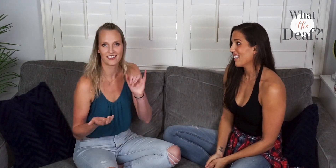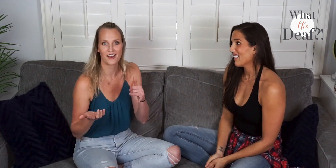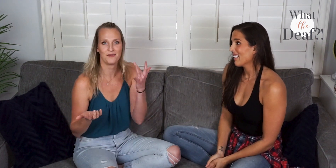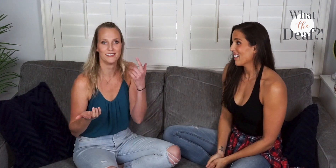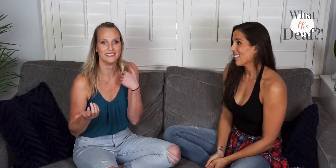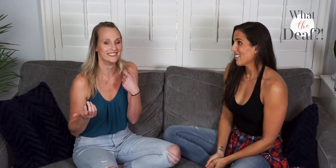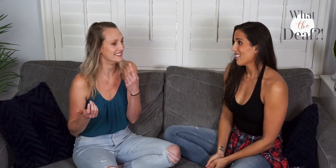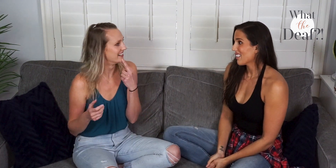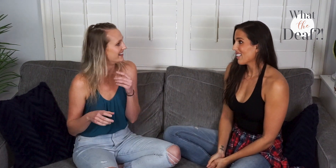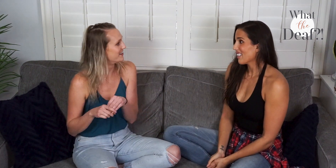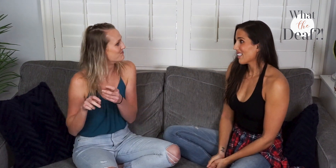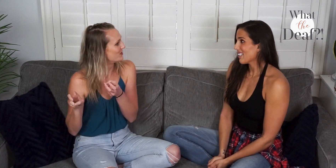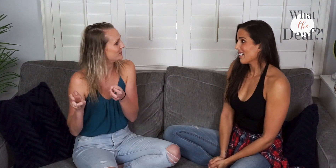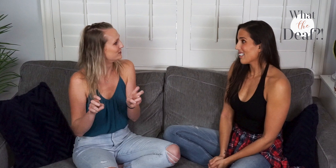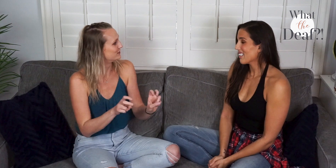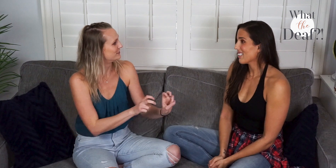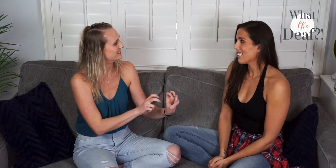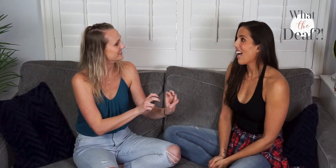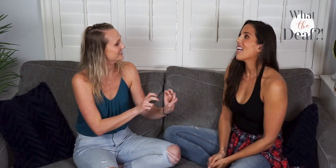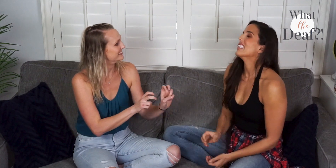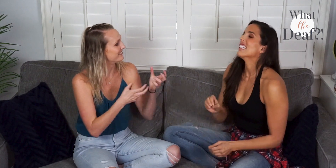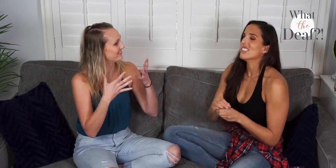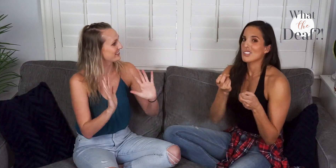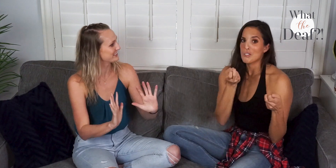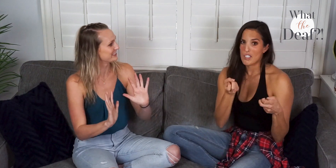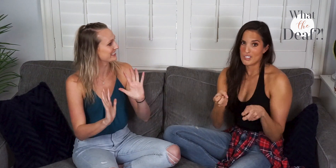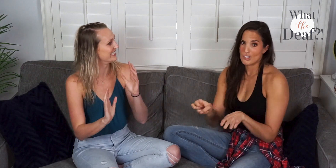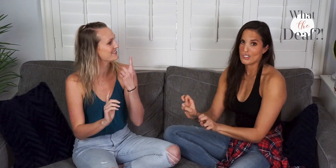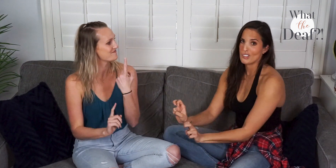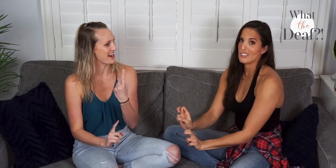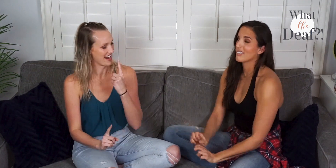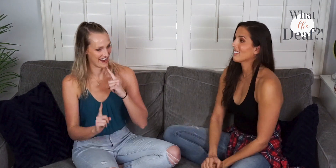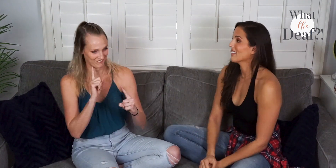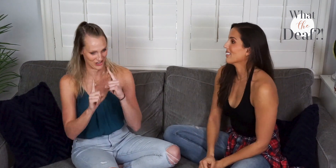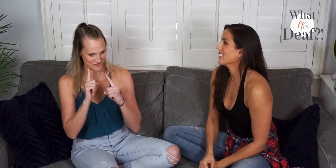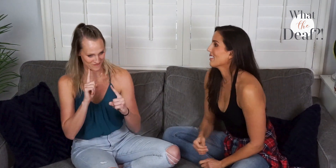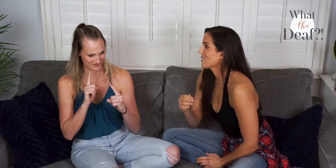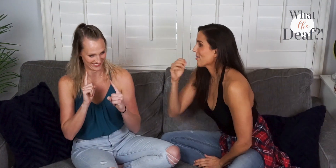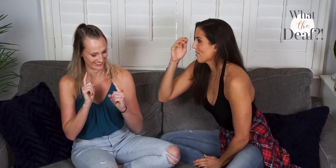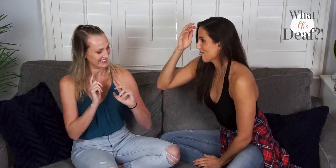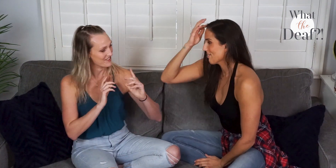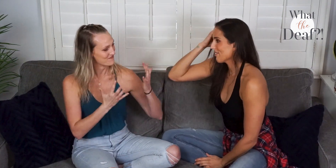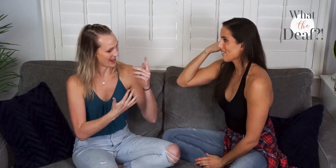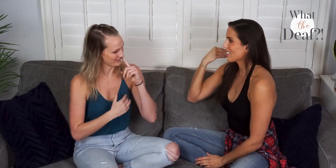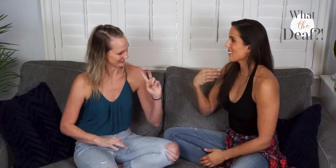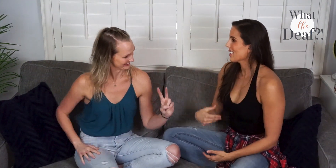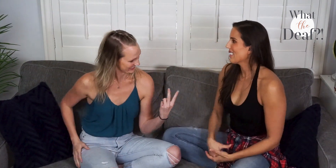And that's why I said he's in transition. In transition. Completed round one of interviews waiting for the second round.